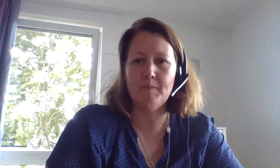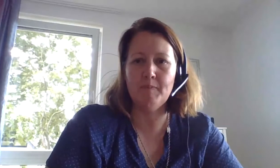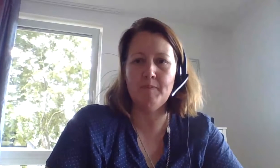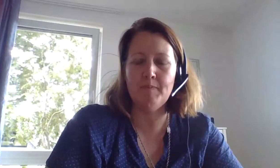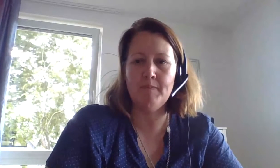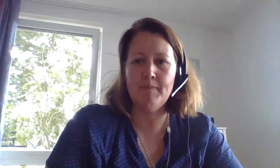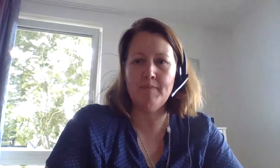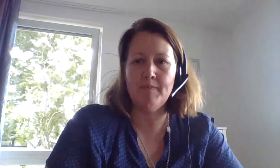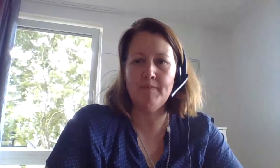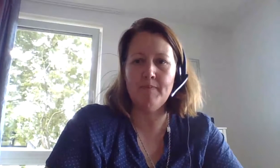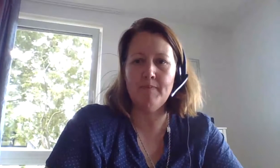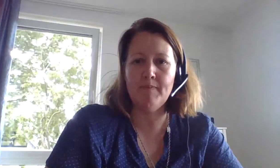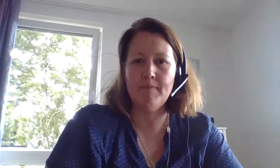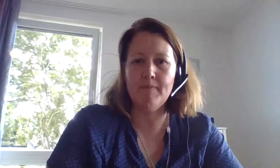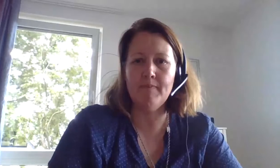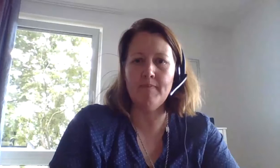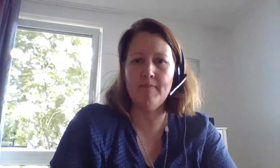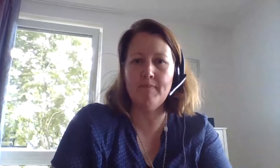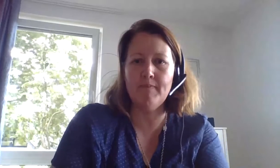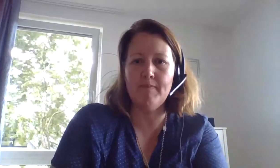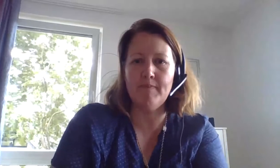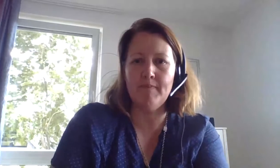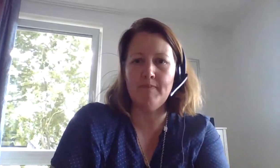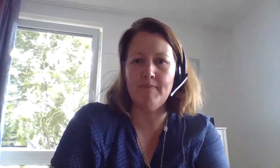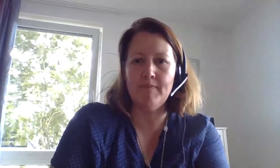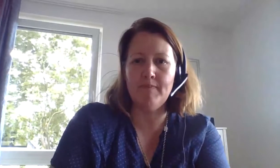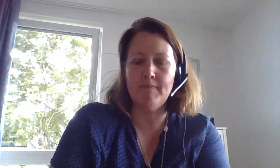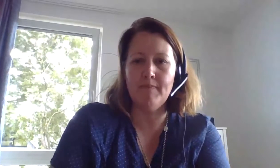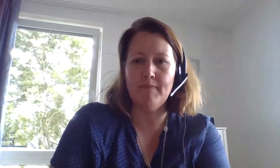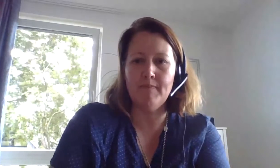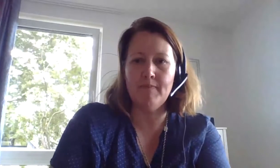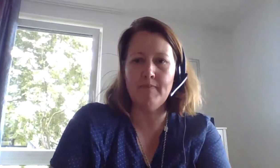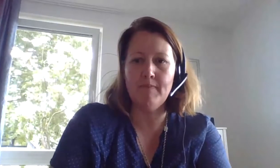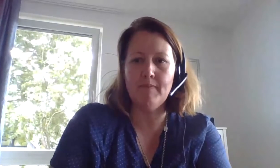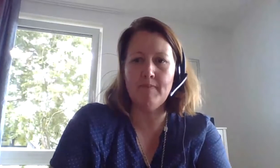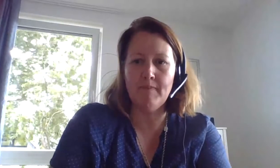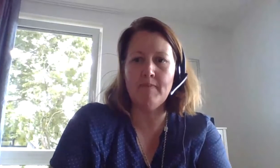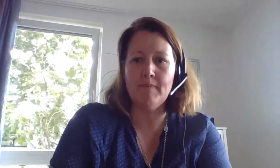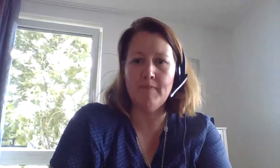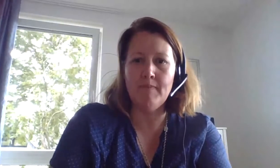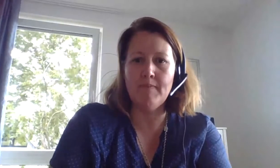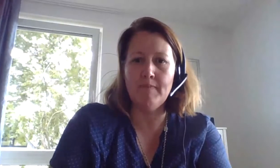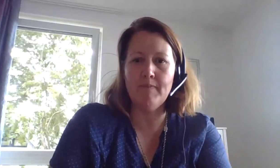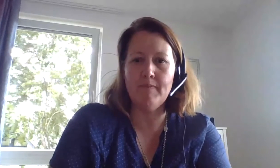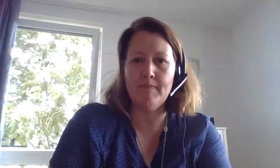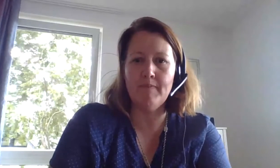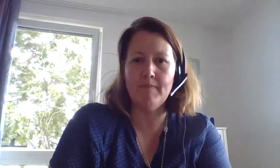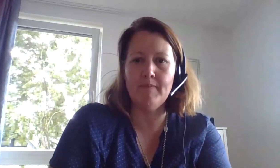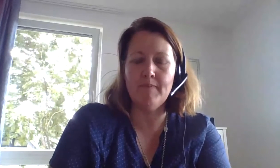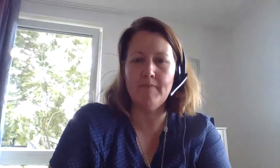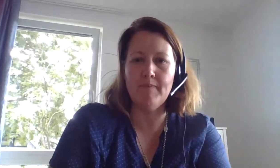the Center of Hope which focused, basically they shared their experience,